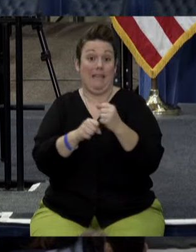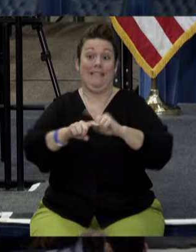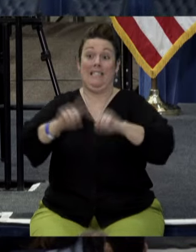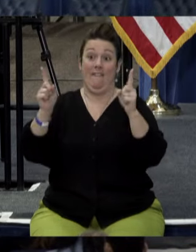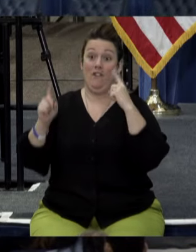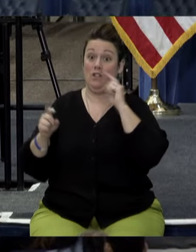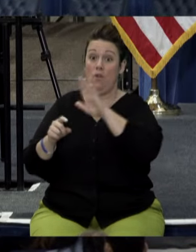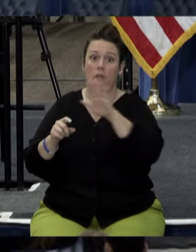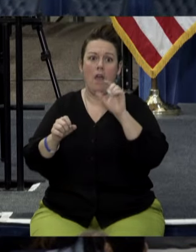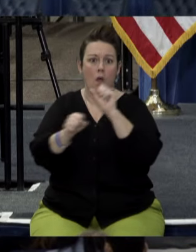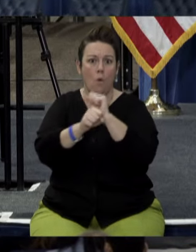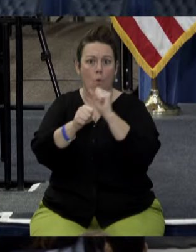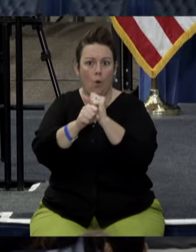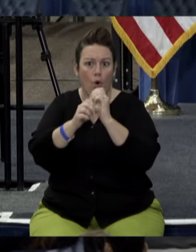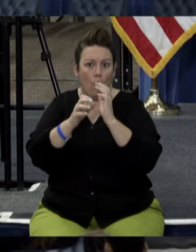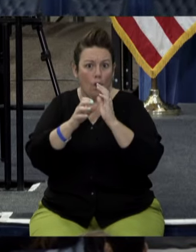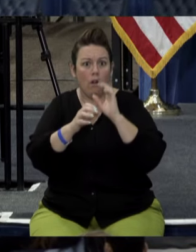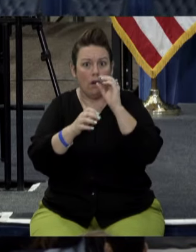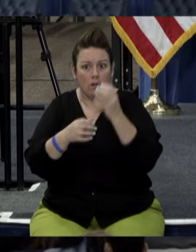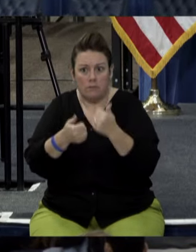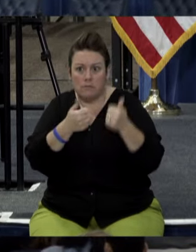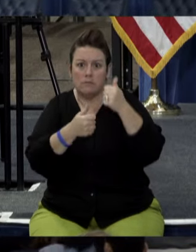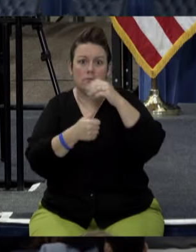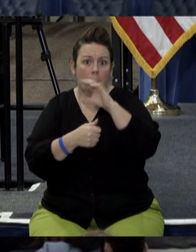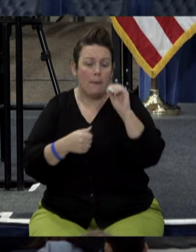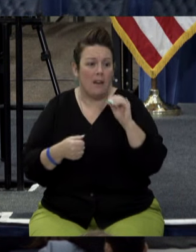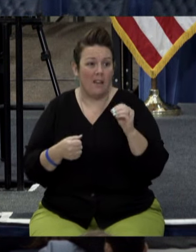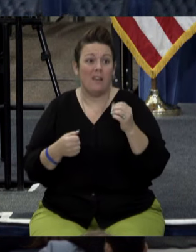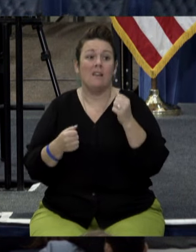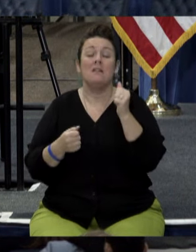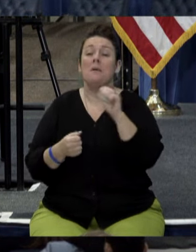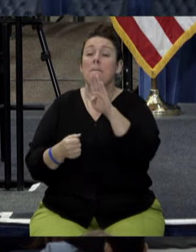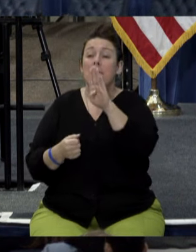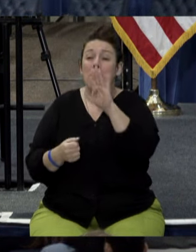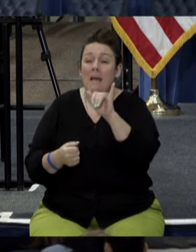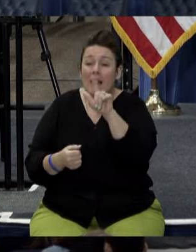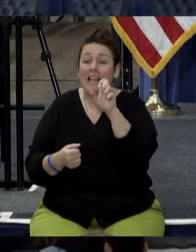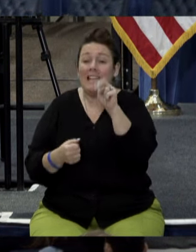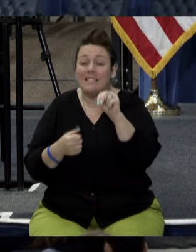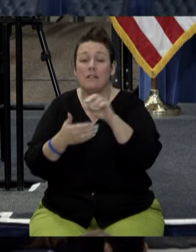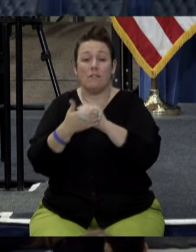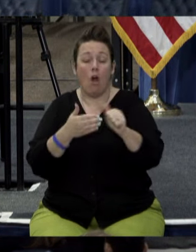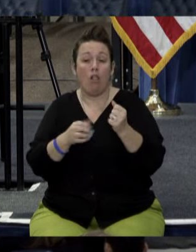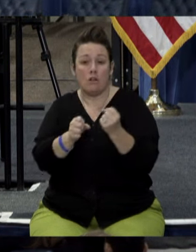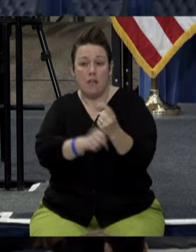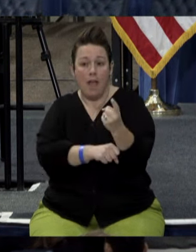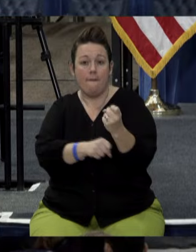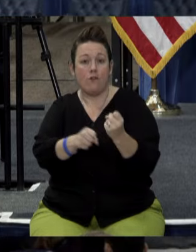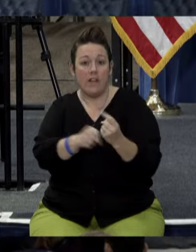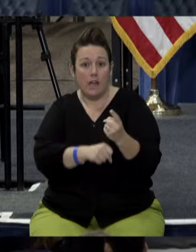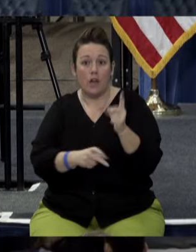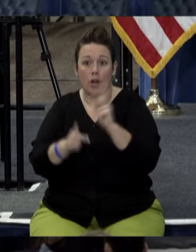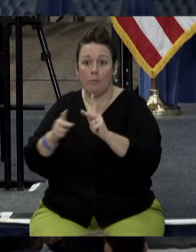billions every year in the loss of people at because they're doing something else.